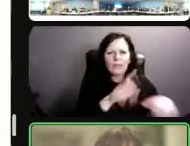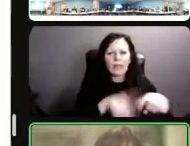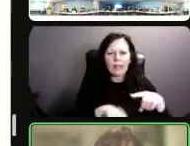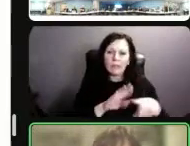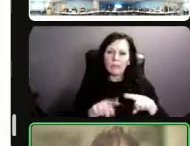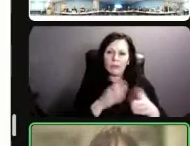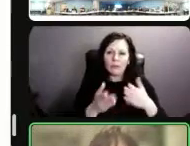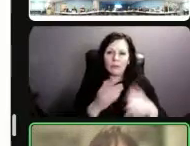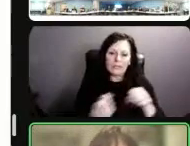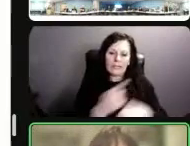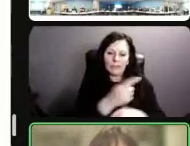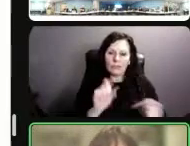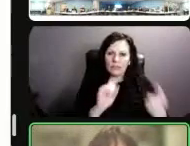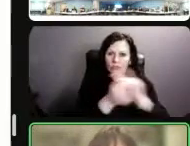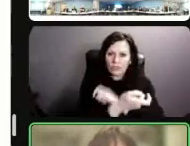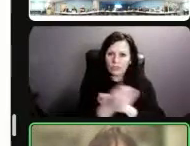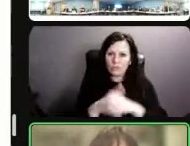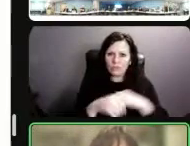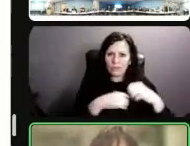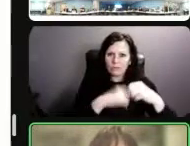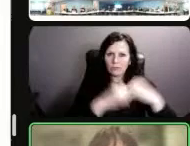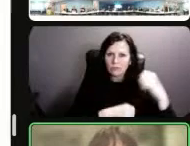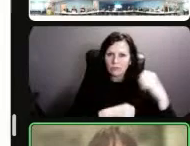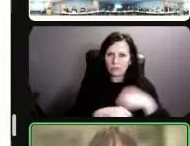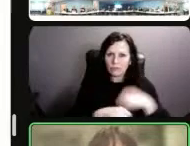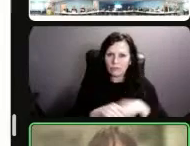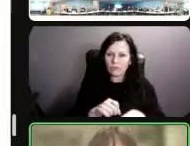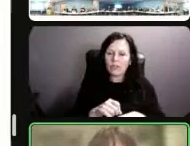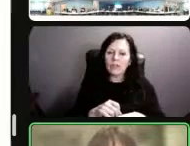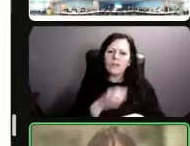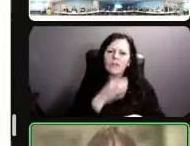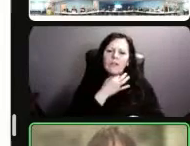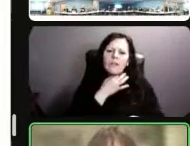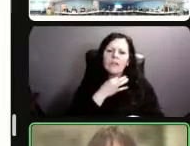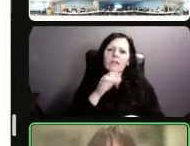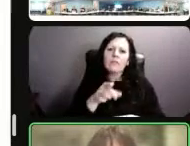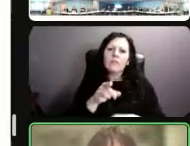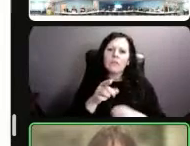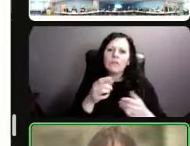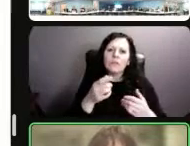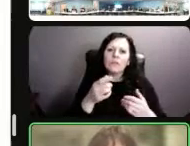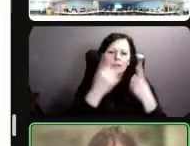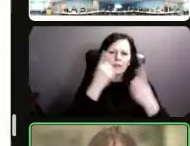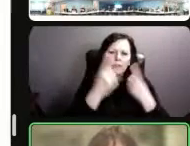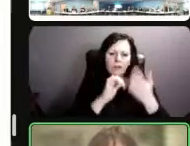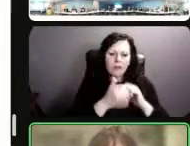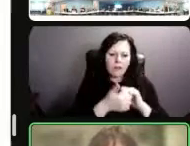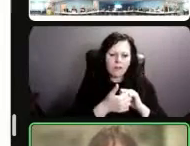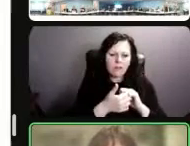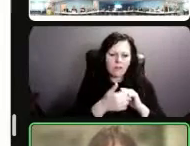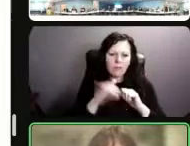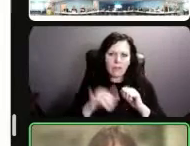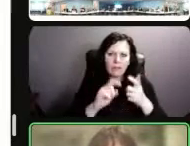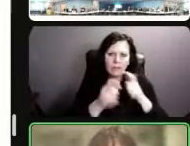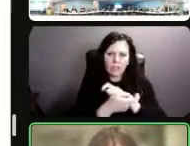THE OPERATIONAL FEE TO THE LARGE BUSINESS DOES.